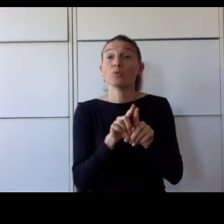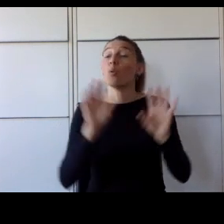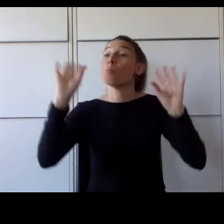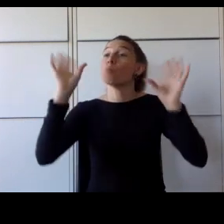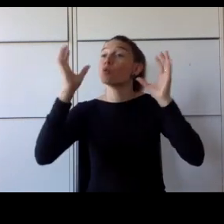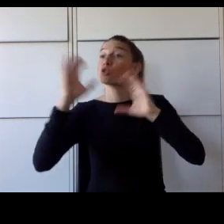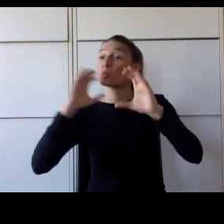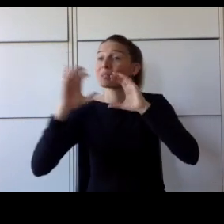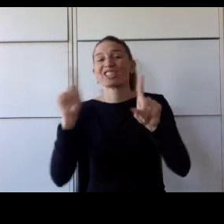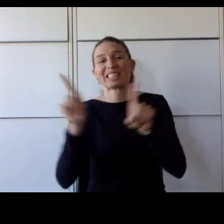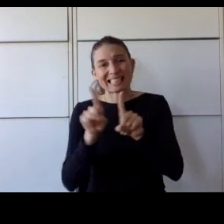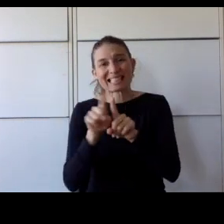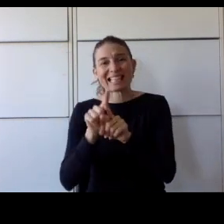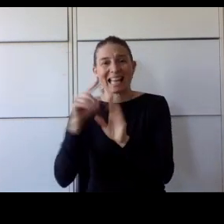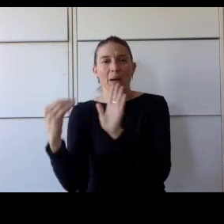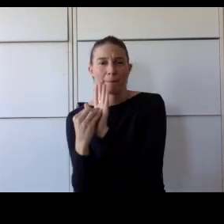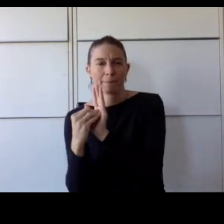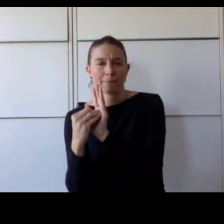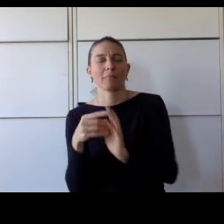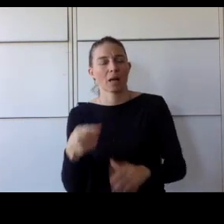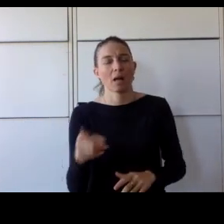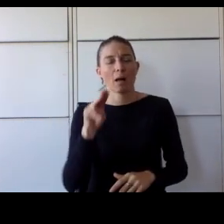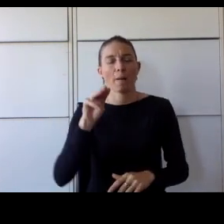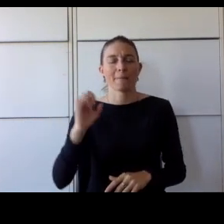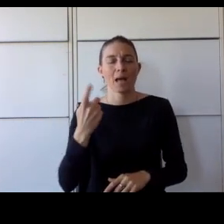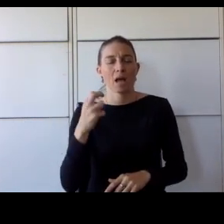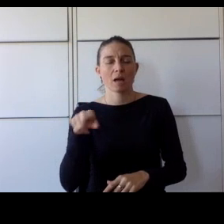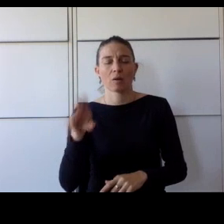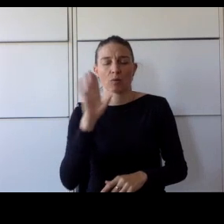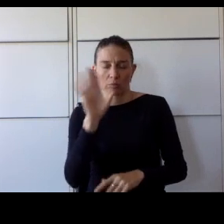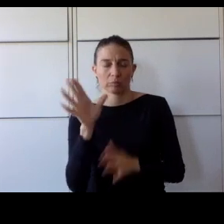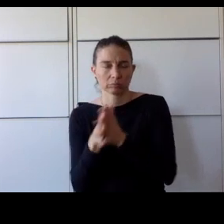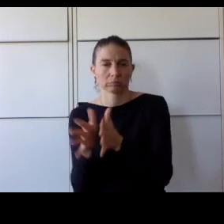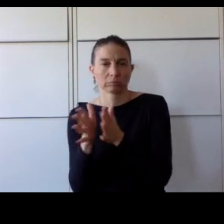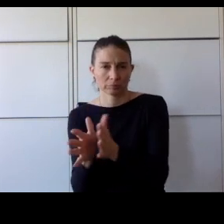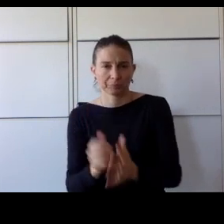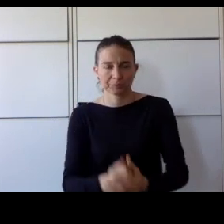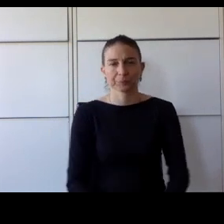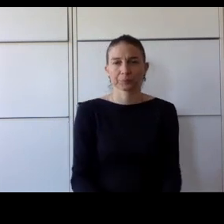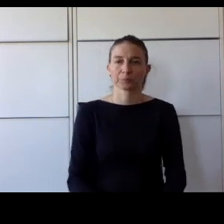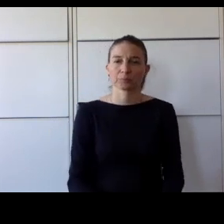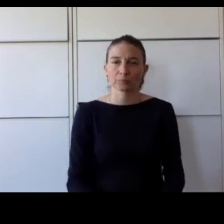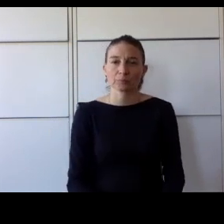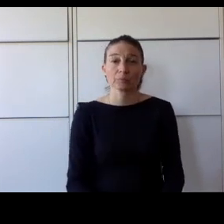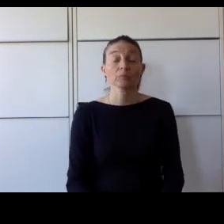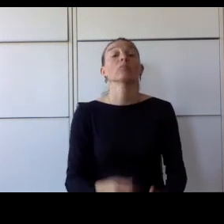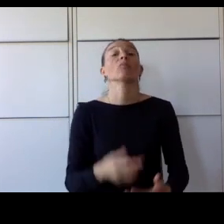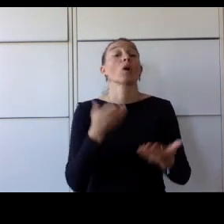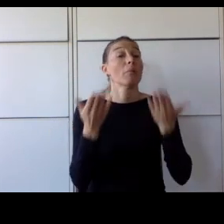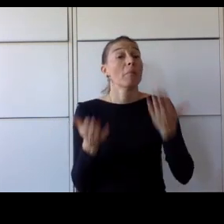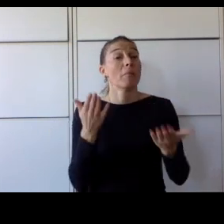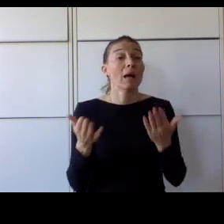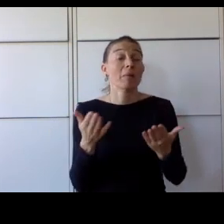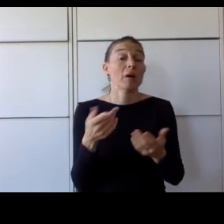as Mher will explain in a moment. When discussing with your Government they may say okay, how do we do it technically?